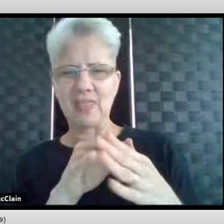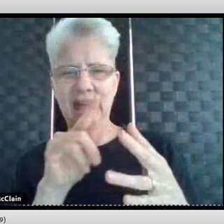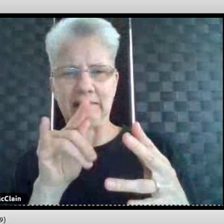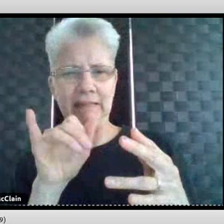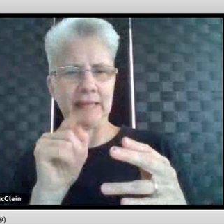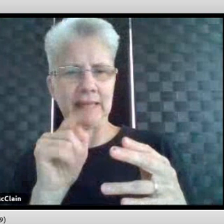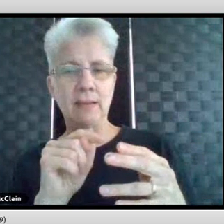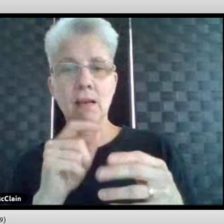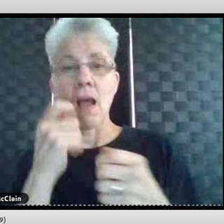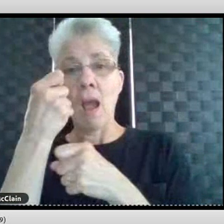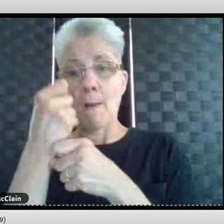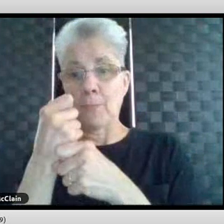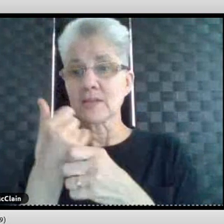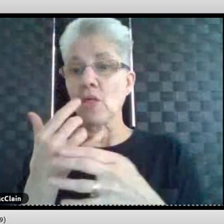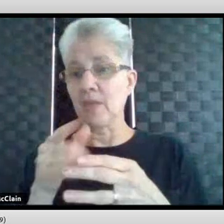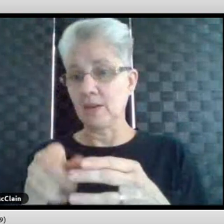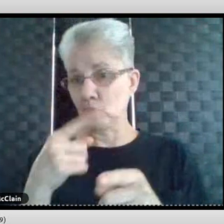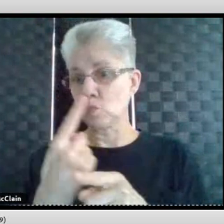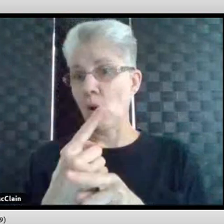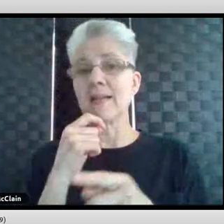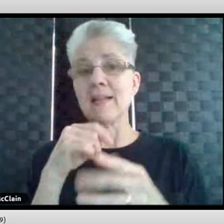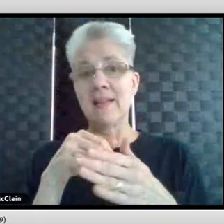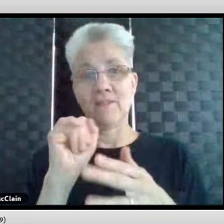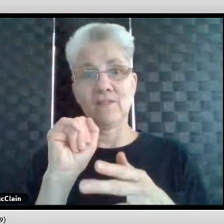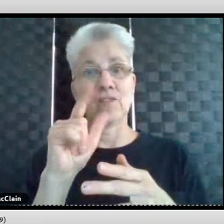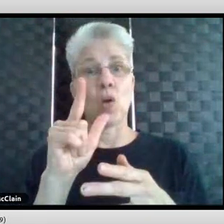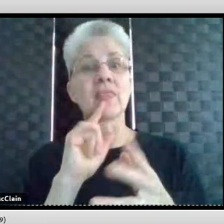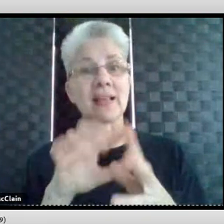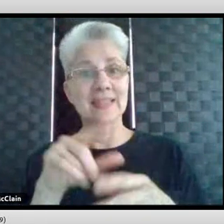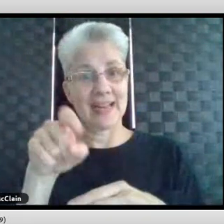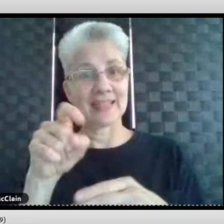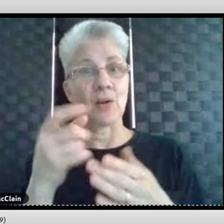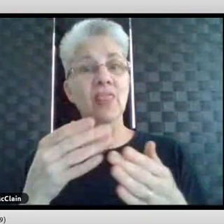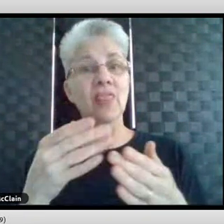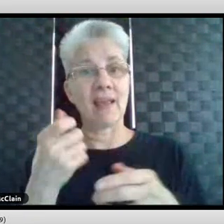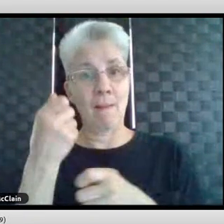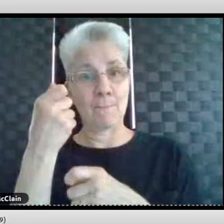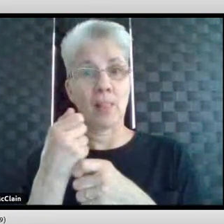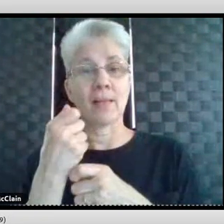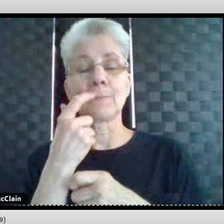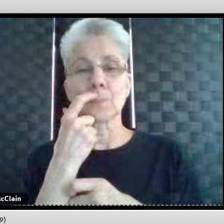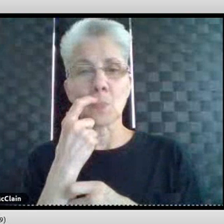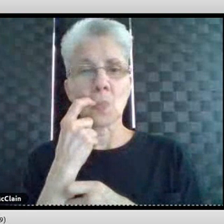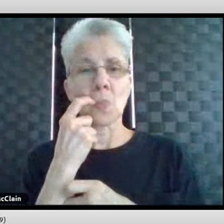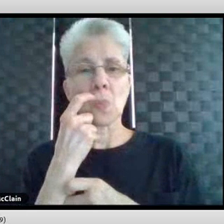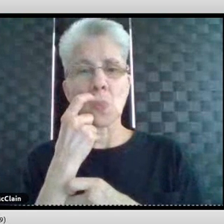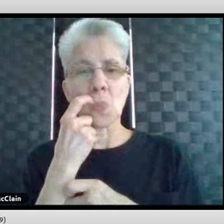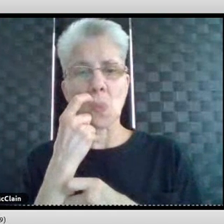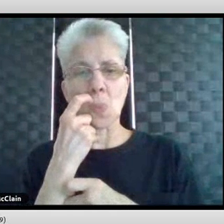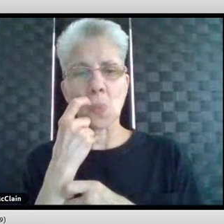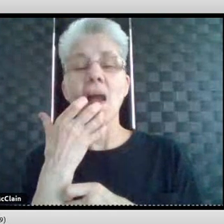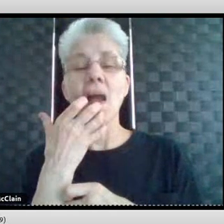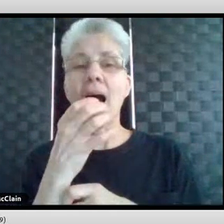Umbrellas is another thing, and in Florida that's a necessarily thing, isn't it? "Hot spots for veterans."